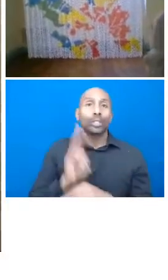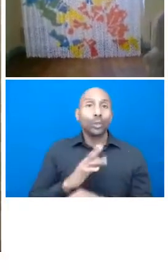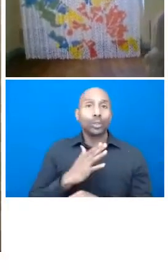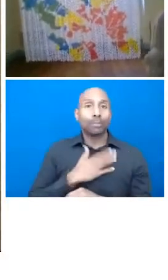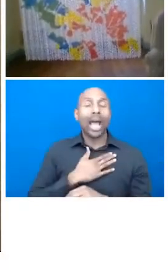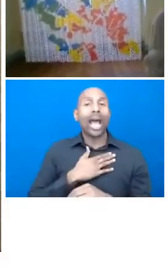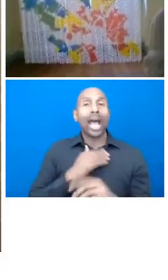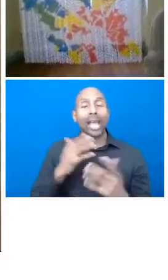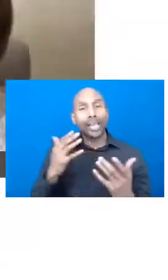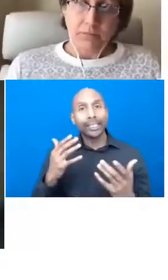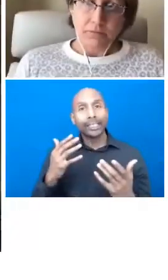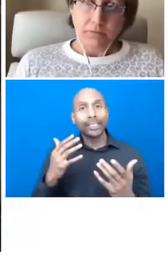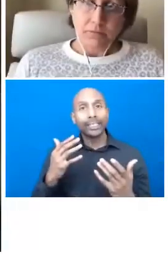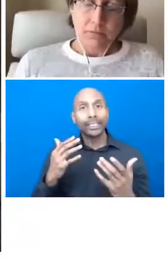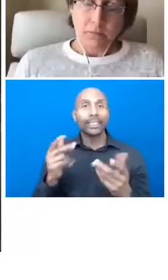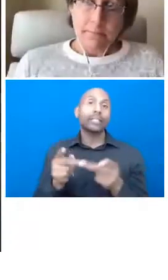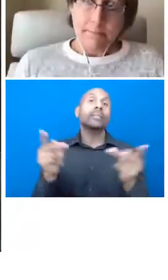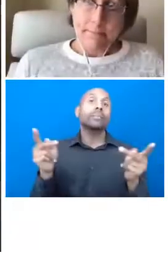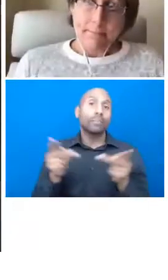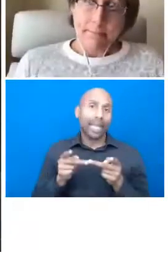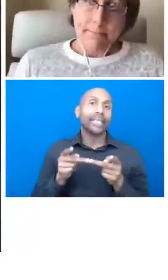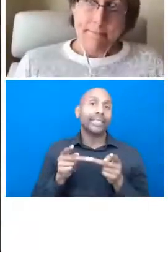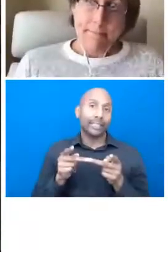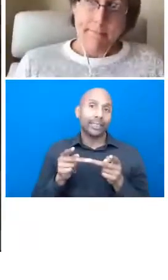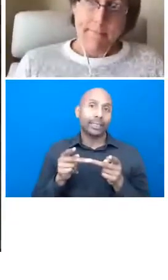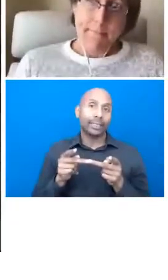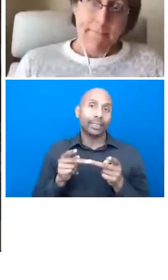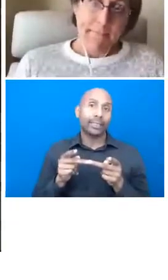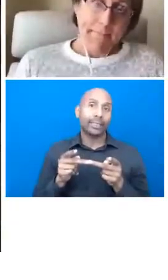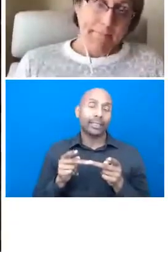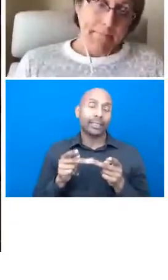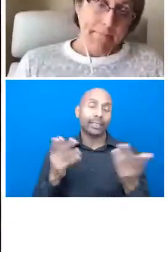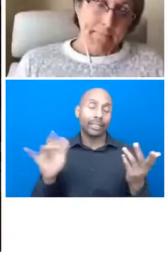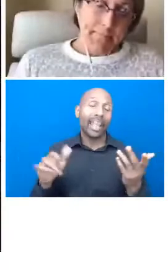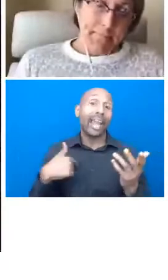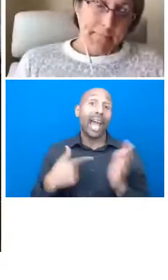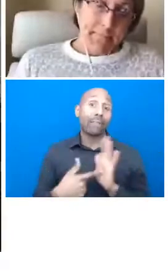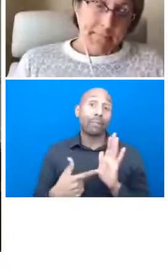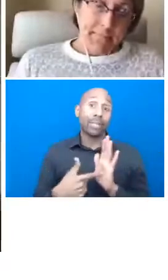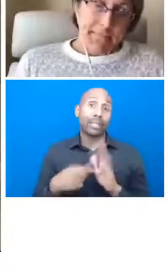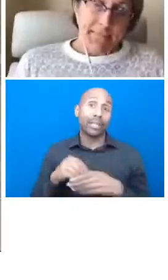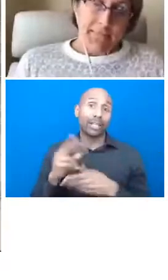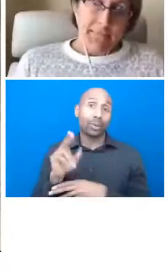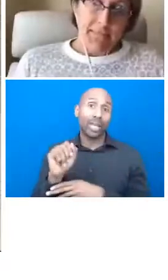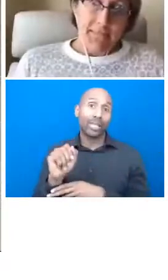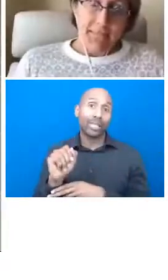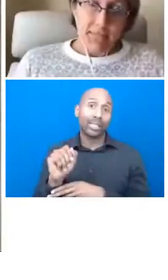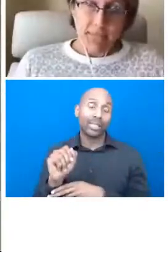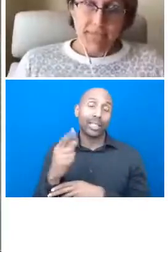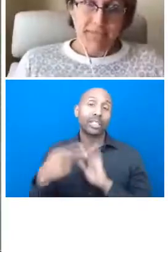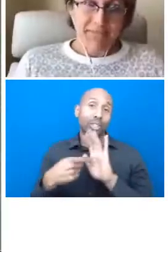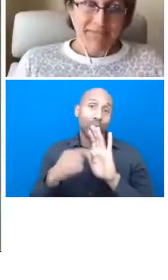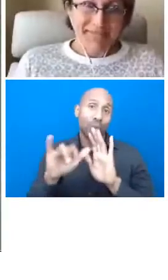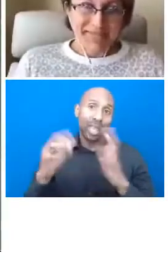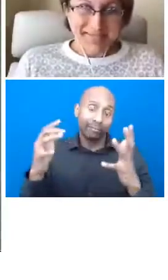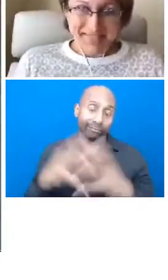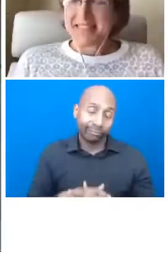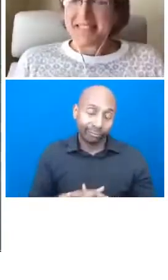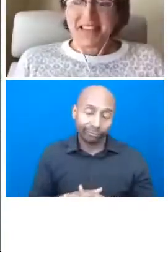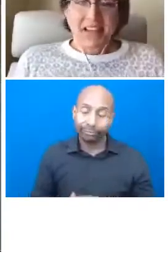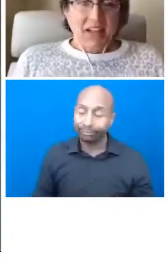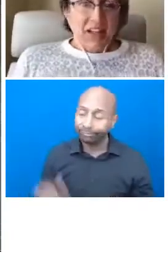So here we are now on the third floor of the Peale.